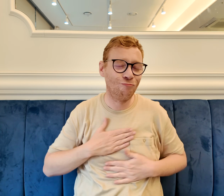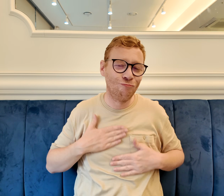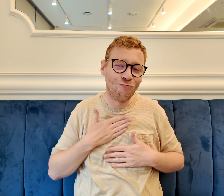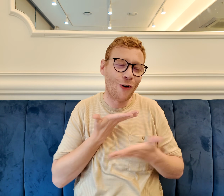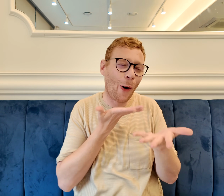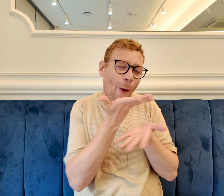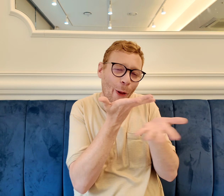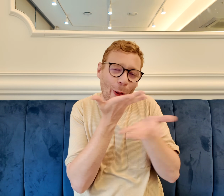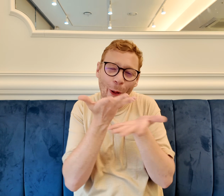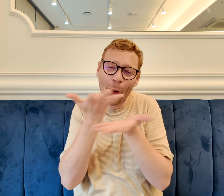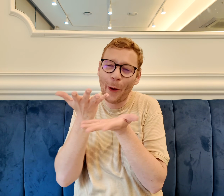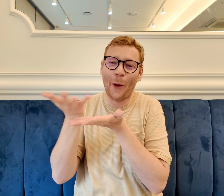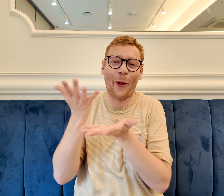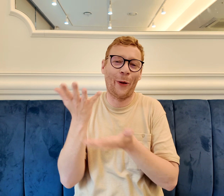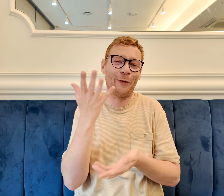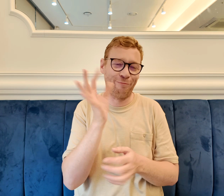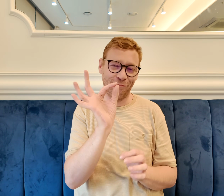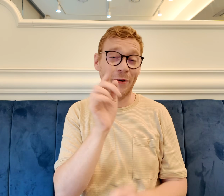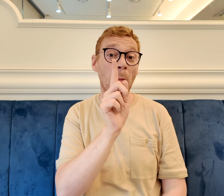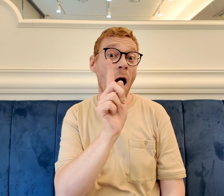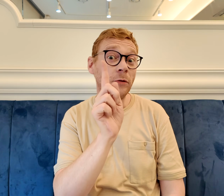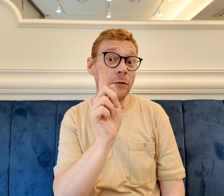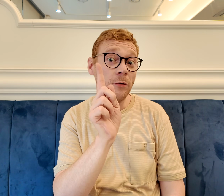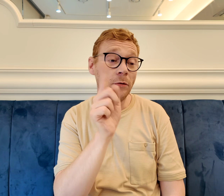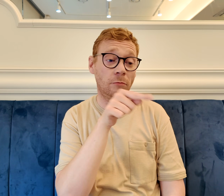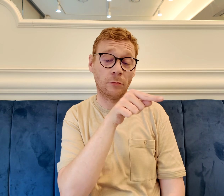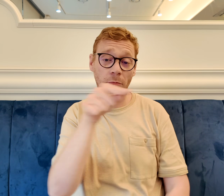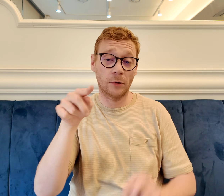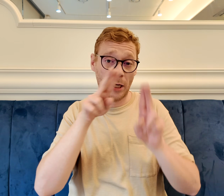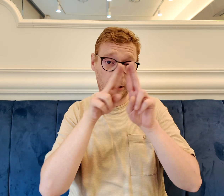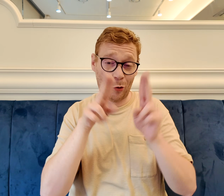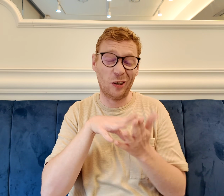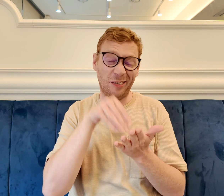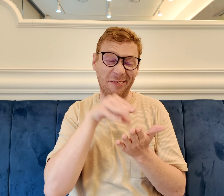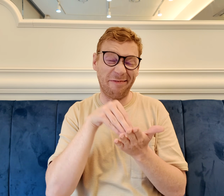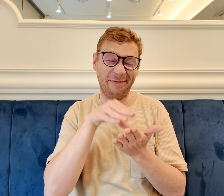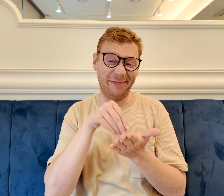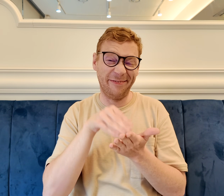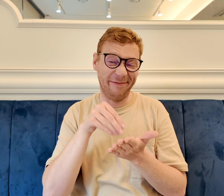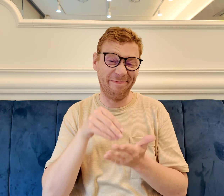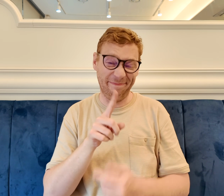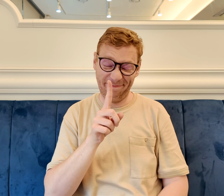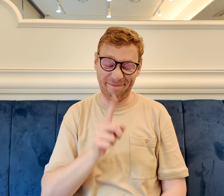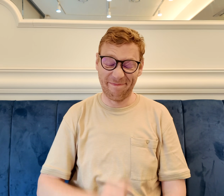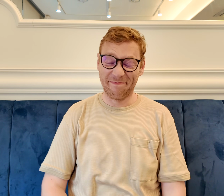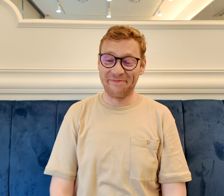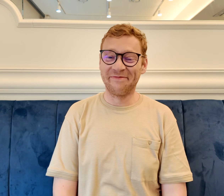with the deaf people in Korea. However, I wish they had learned more international sign.